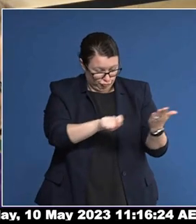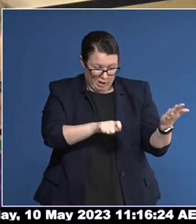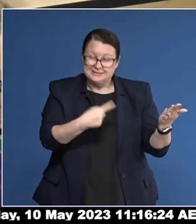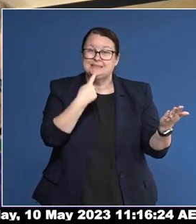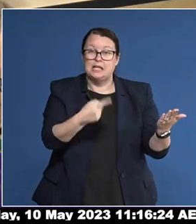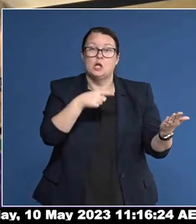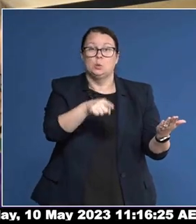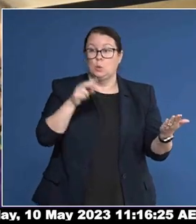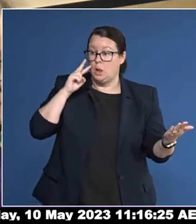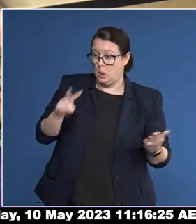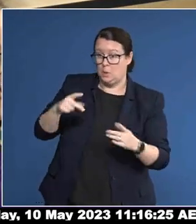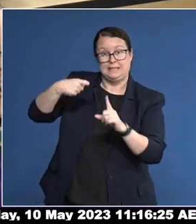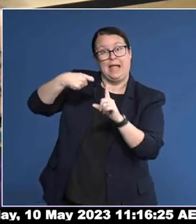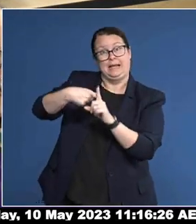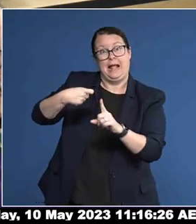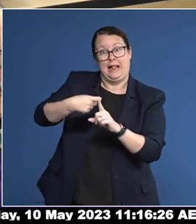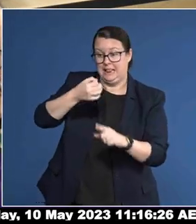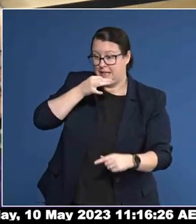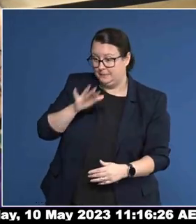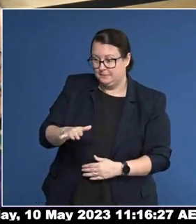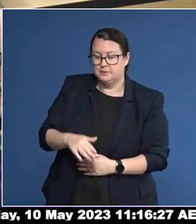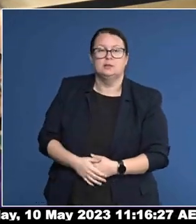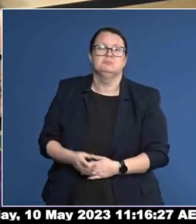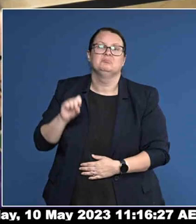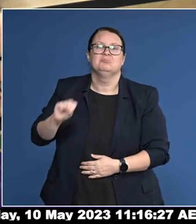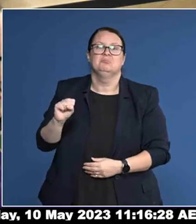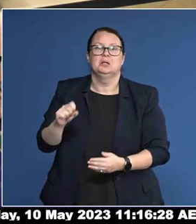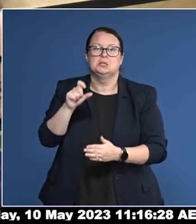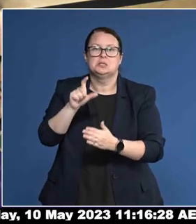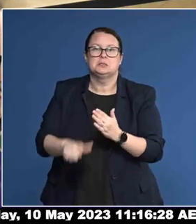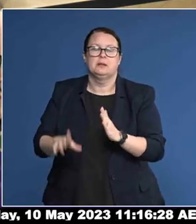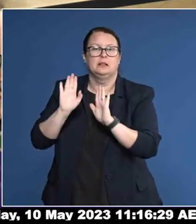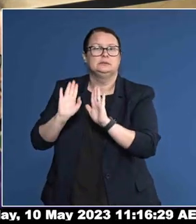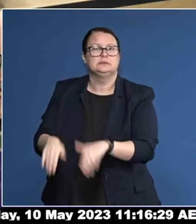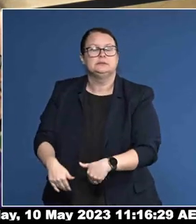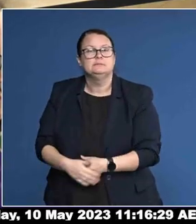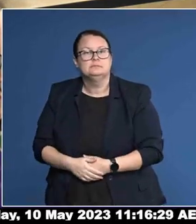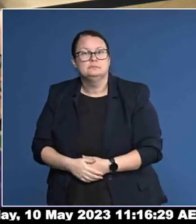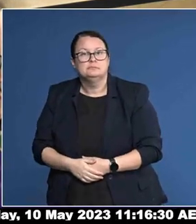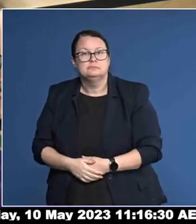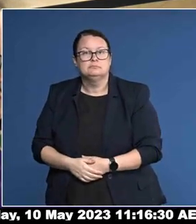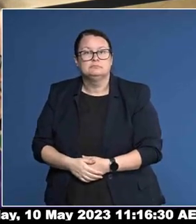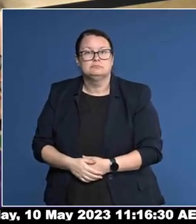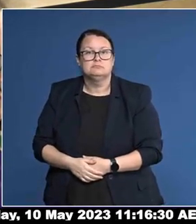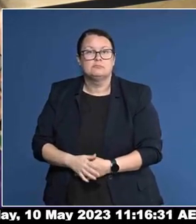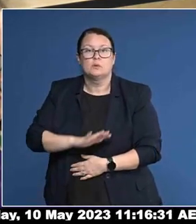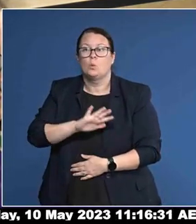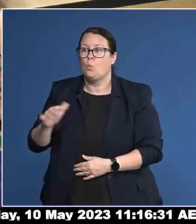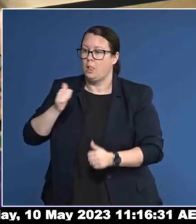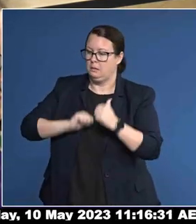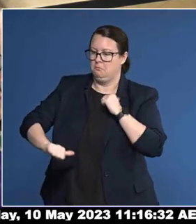Kaleb as simply a child with a disability and all behaviours can be attributed to that